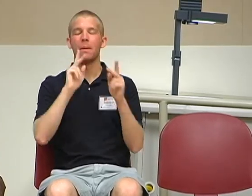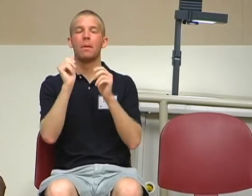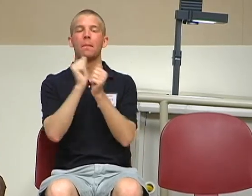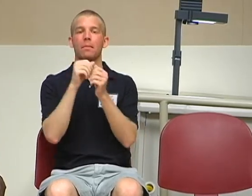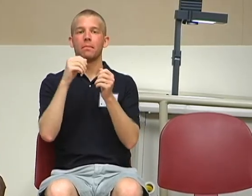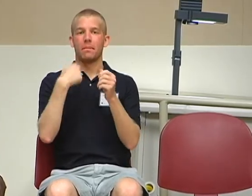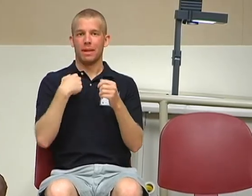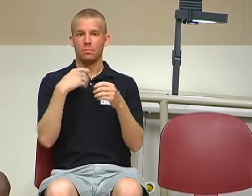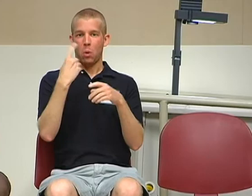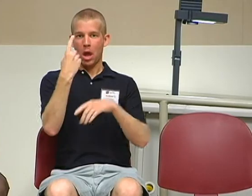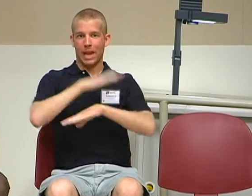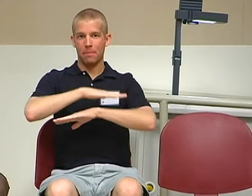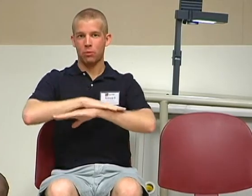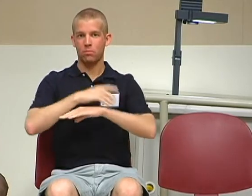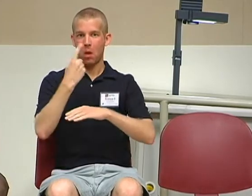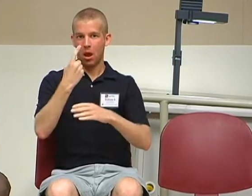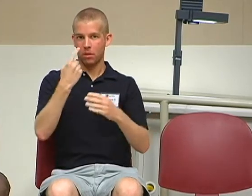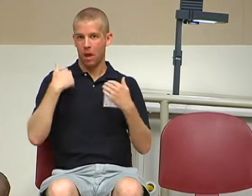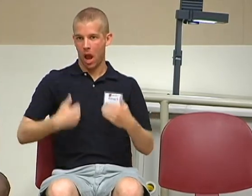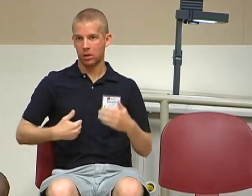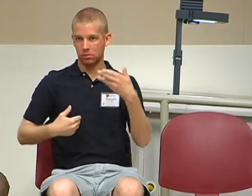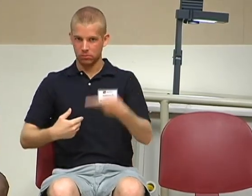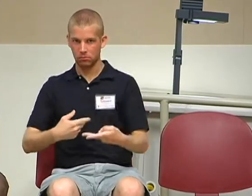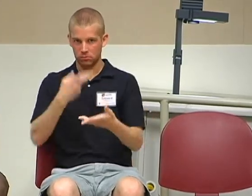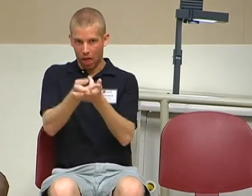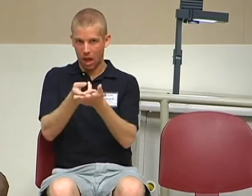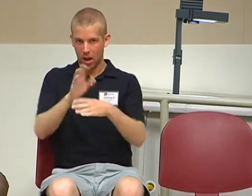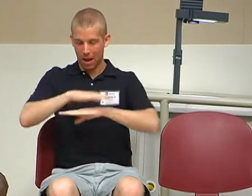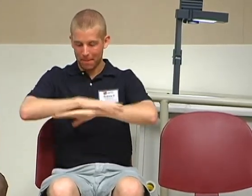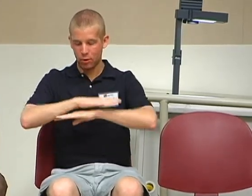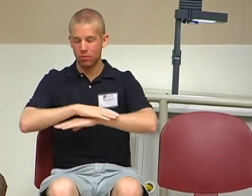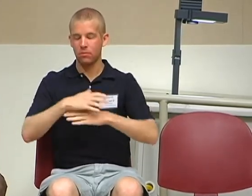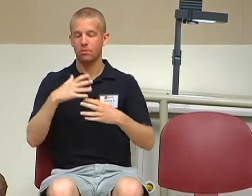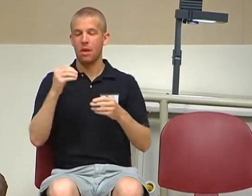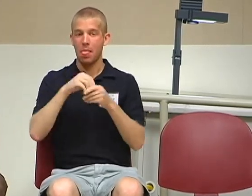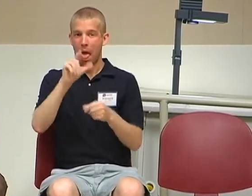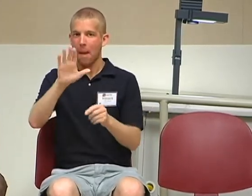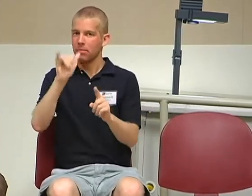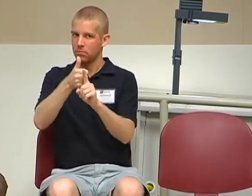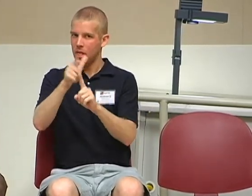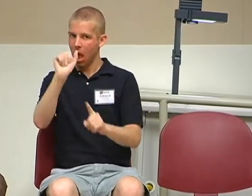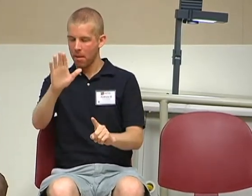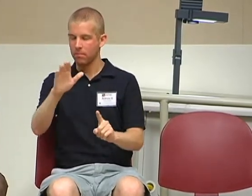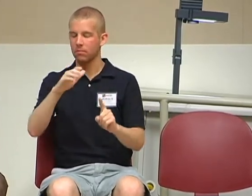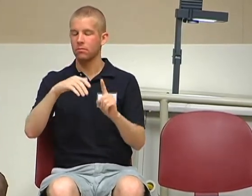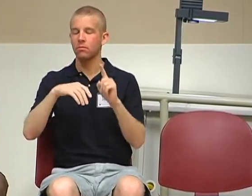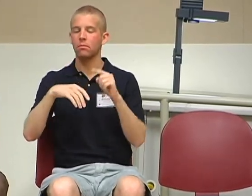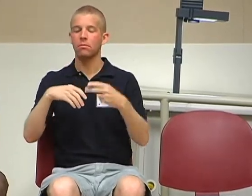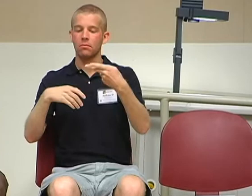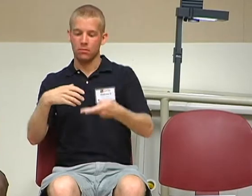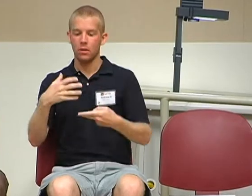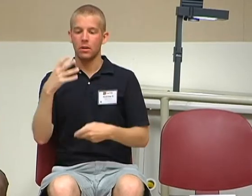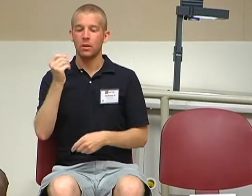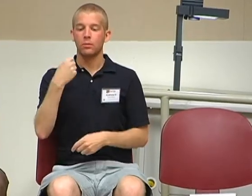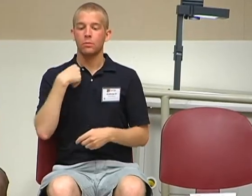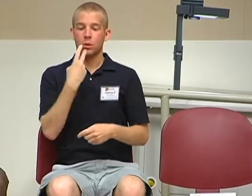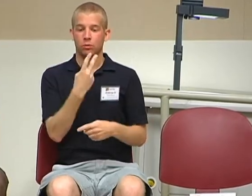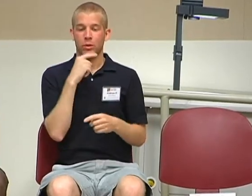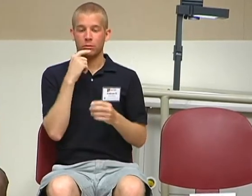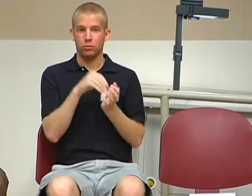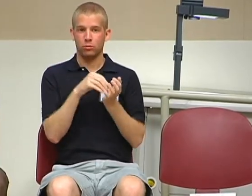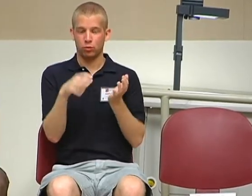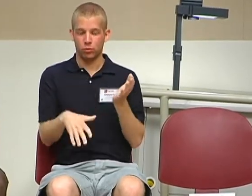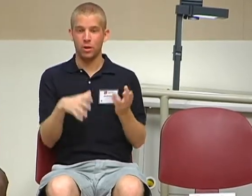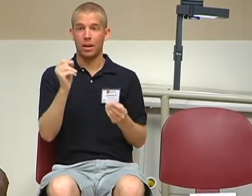Okay, two hearing people and were at one table with the body and it’s a lab, as I said,